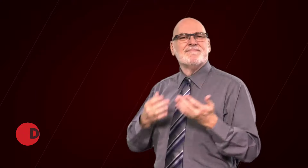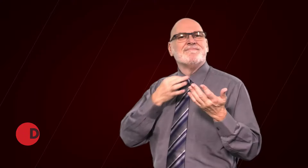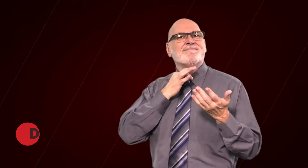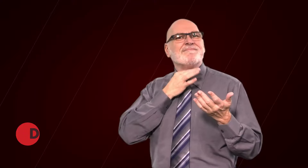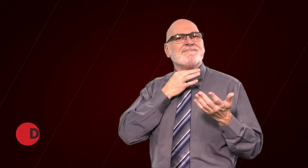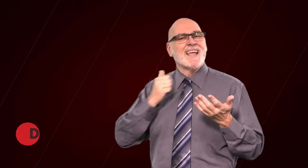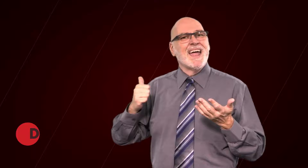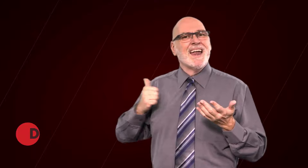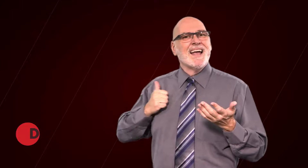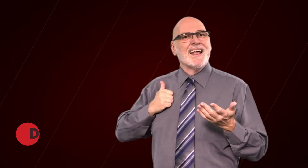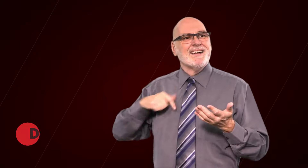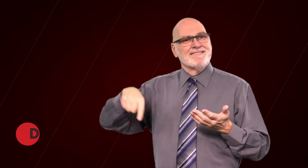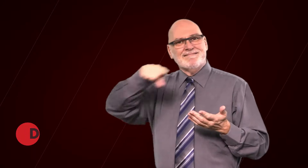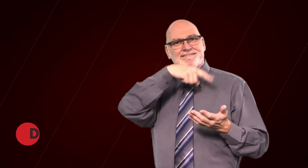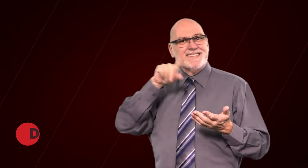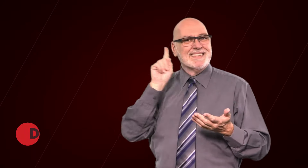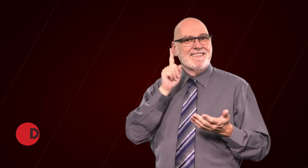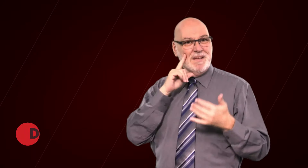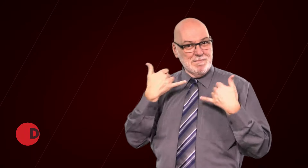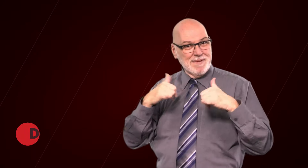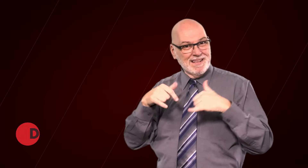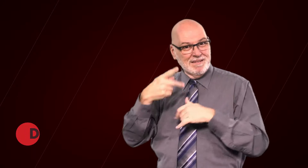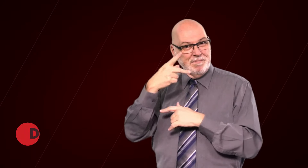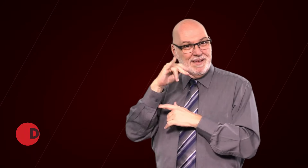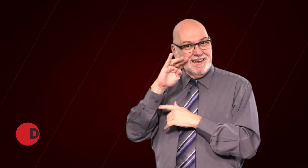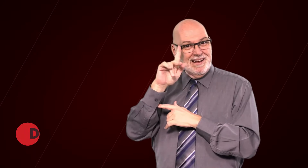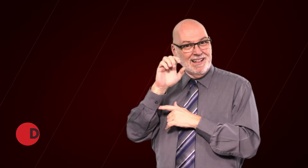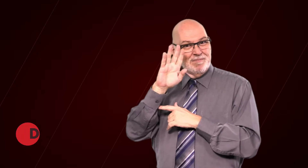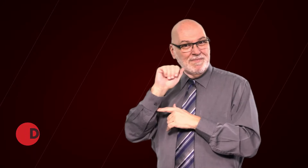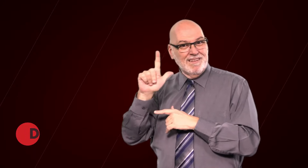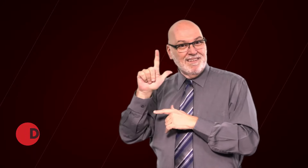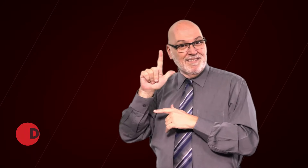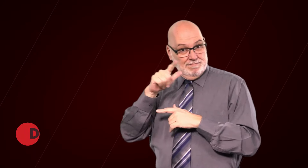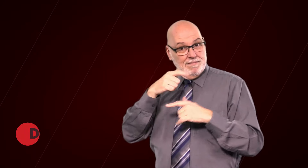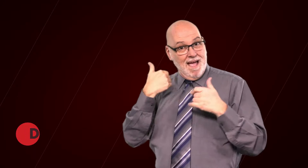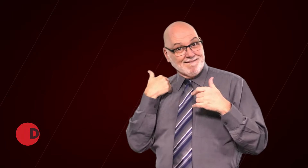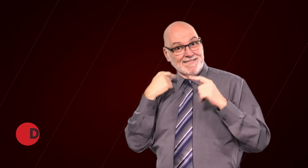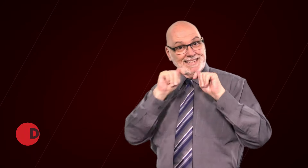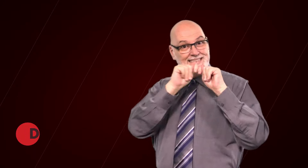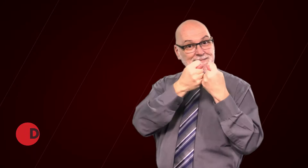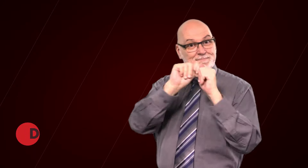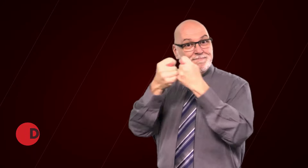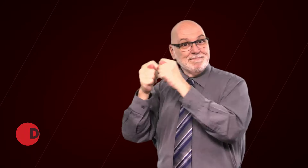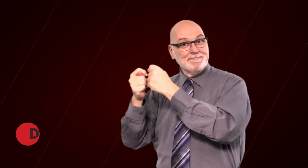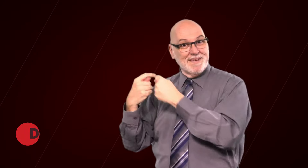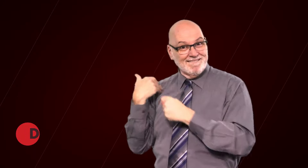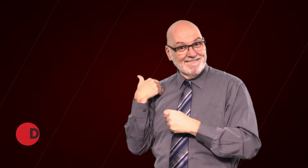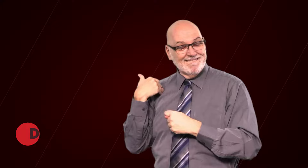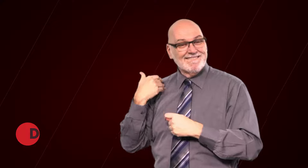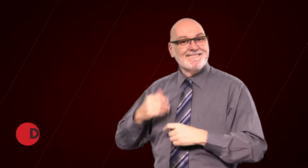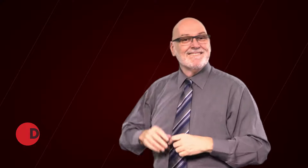[Anselmo]: Are Deaf Canadians playing pickleball and are there teams?